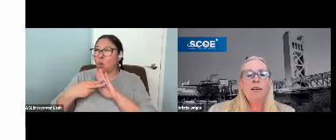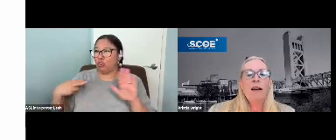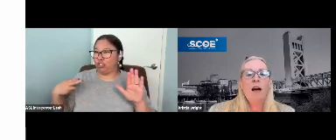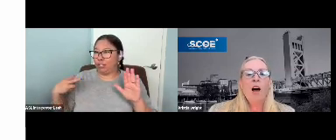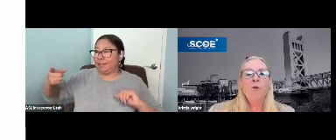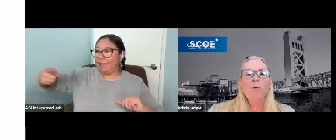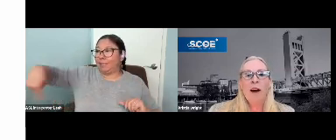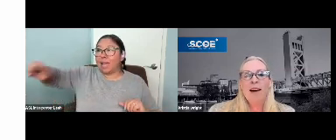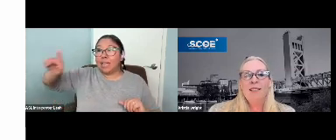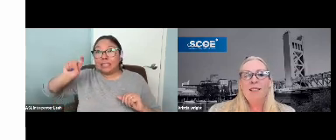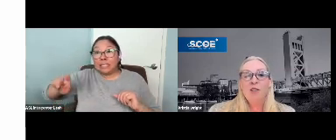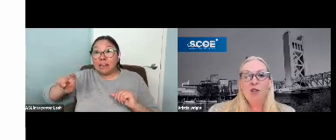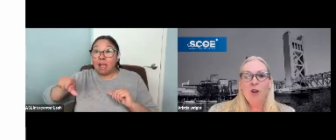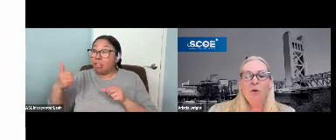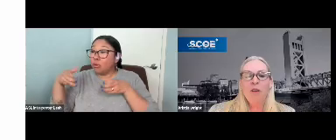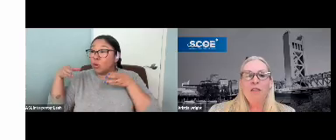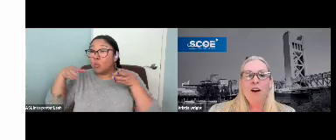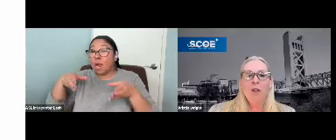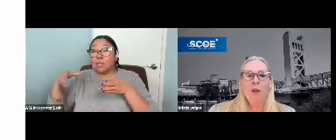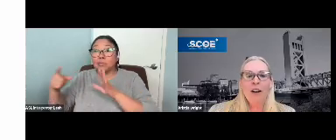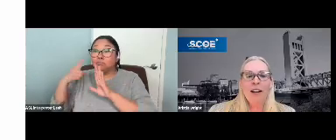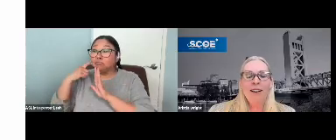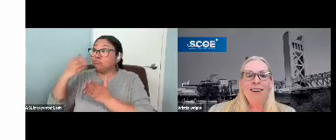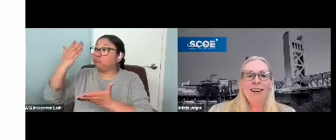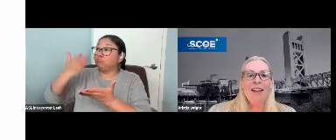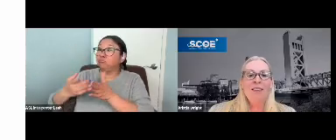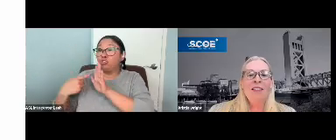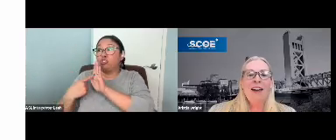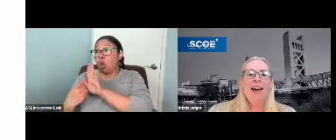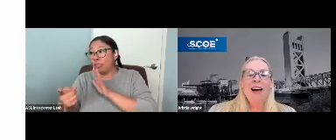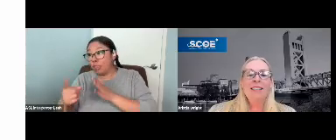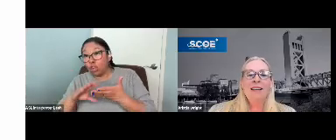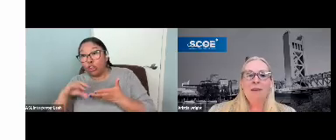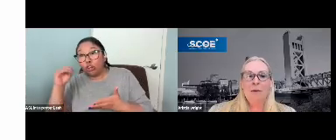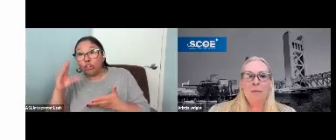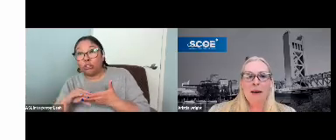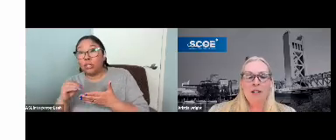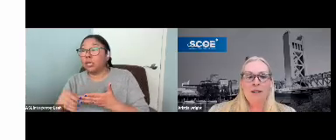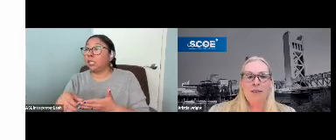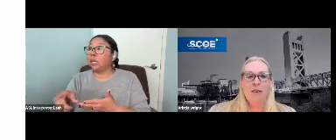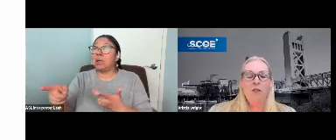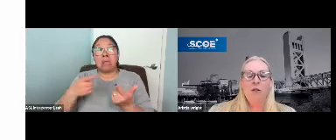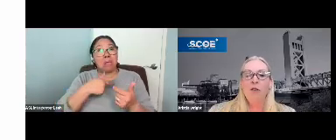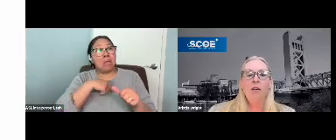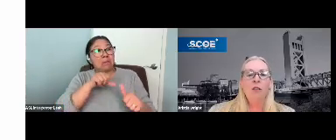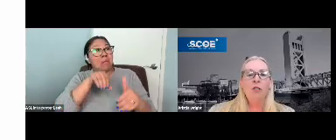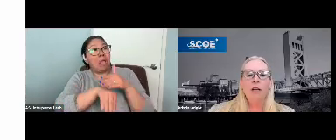just need other ways to show that they're learning and that they access information. So they're still